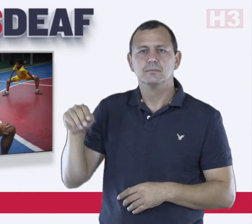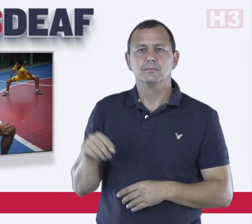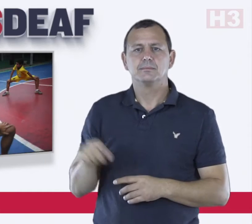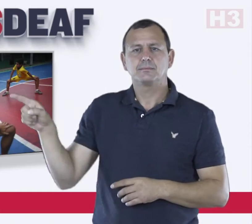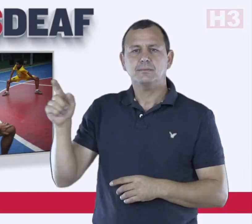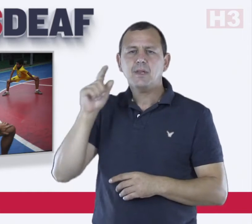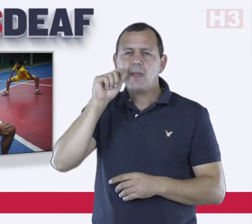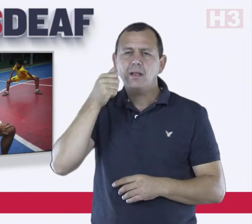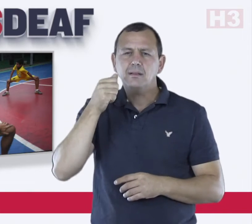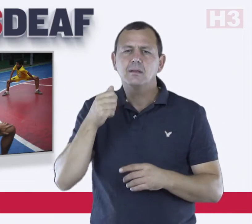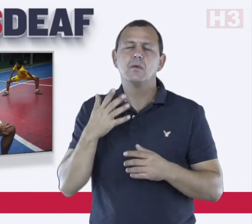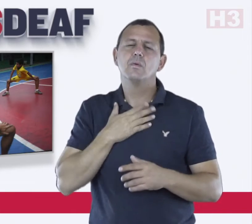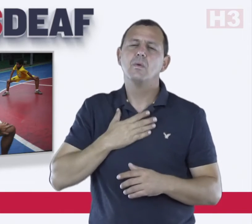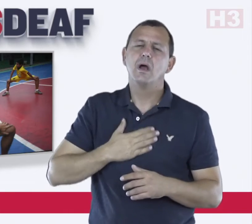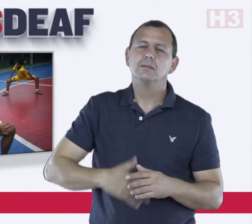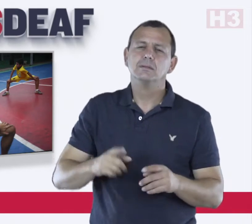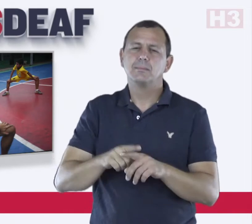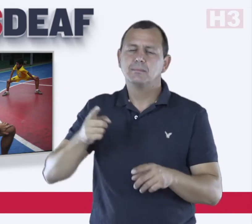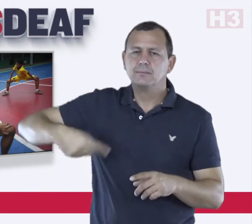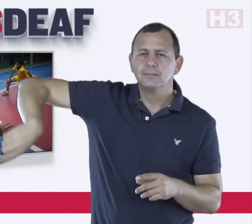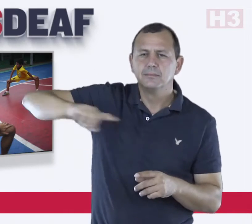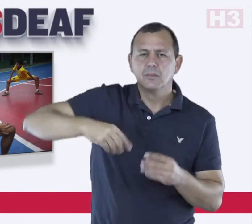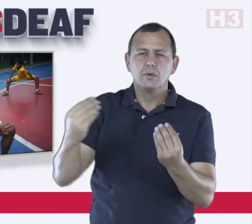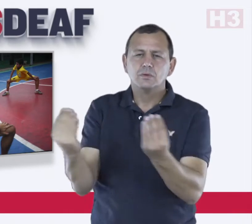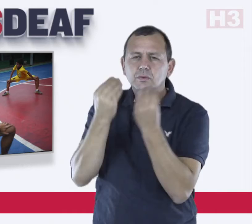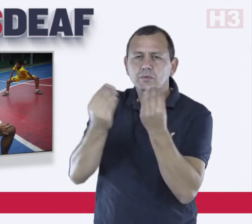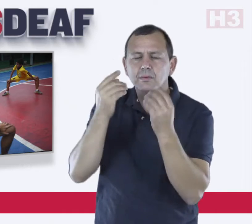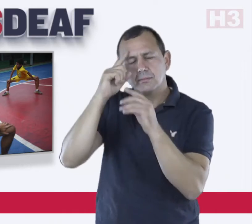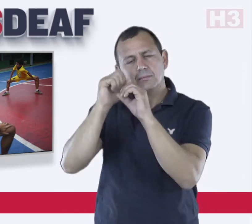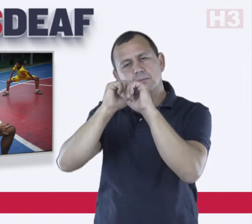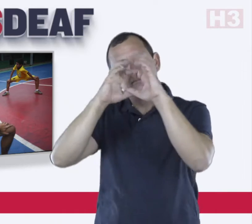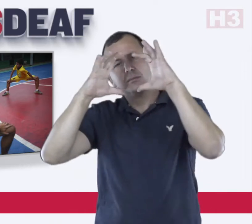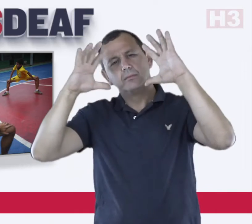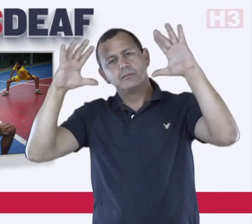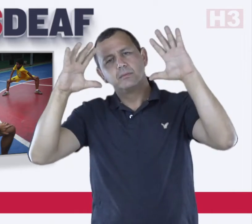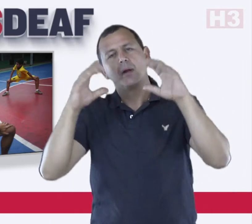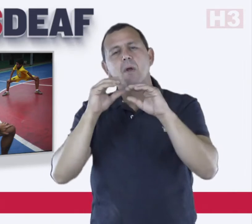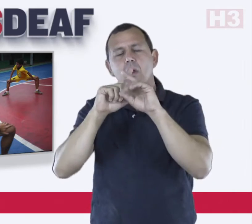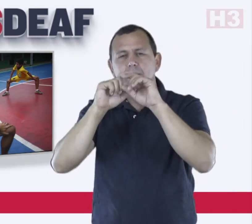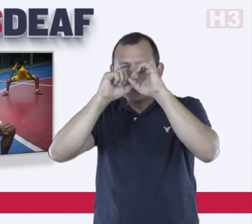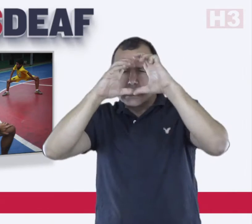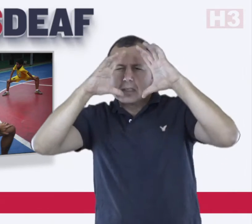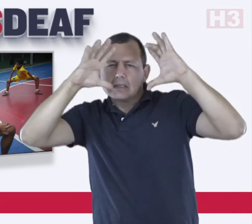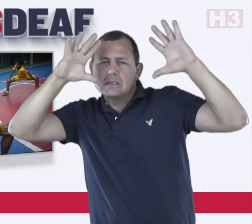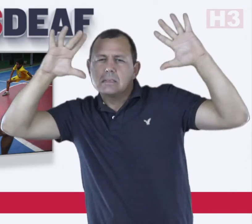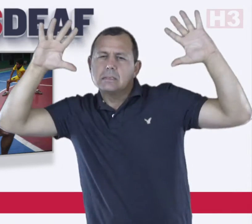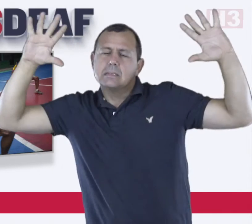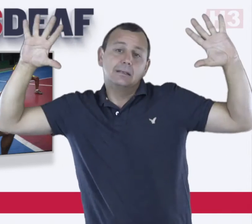He wanted his students to dream bigger and